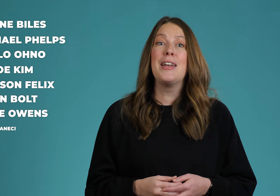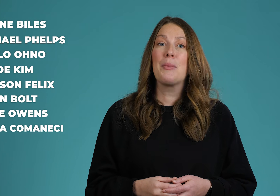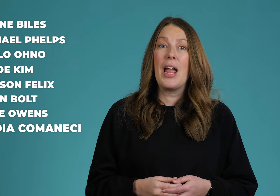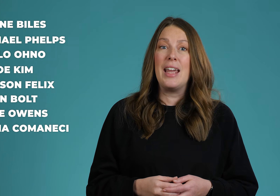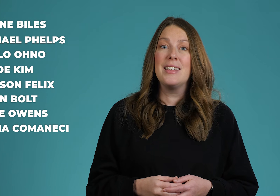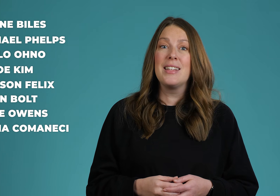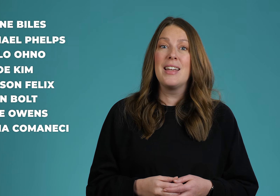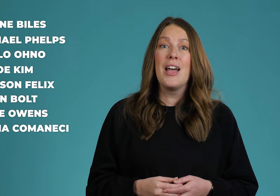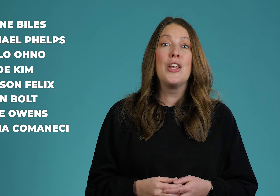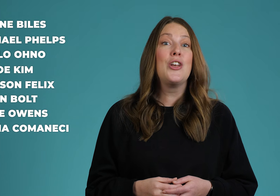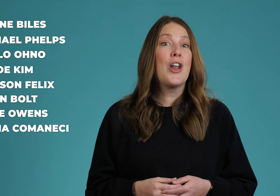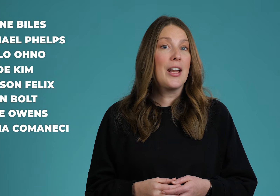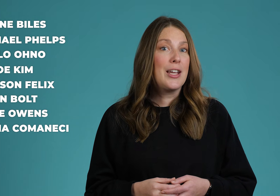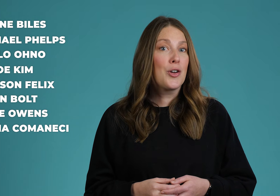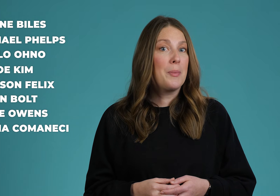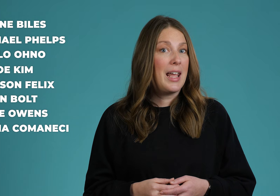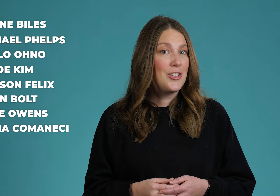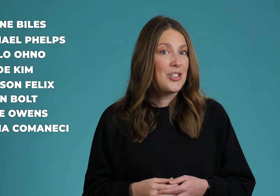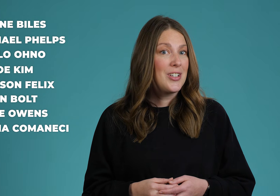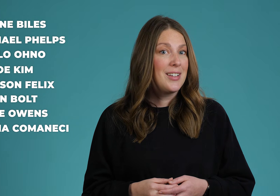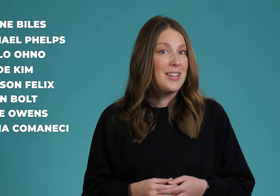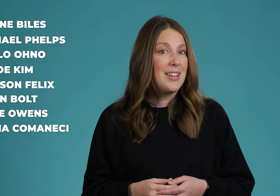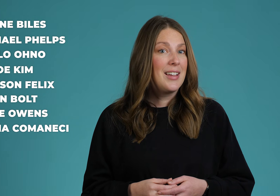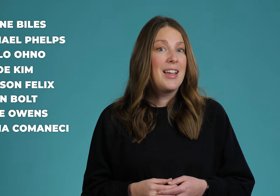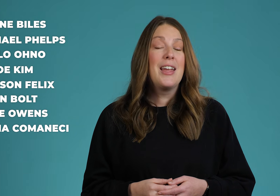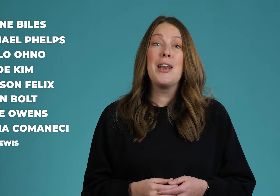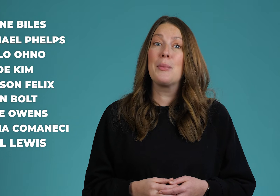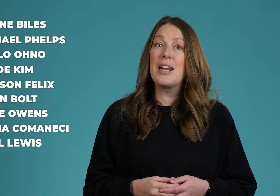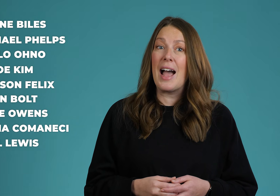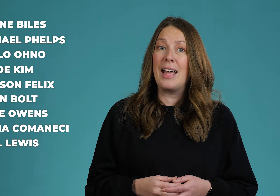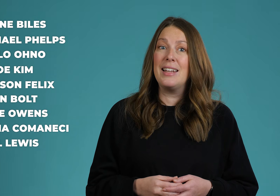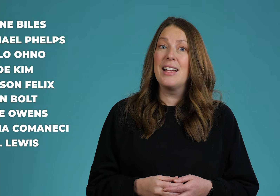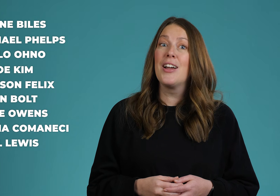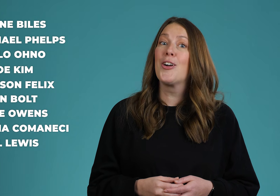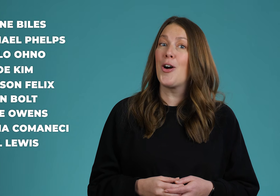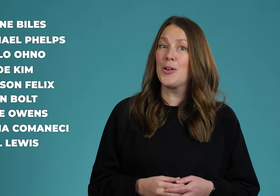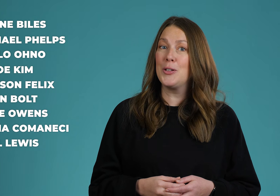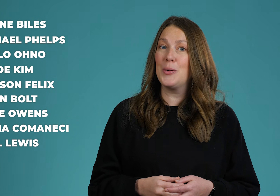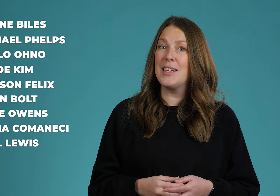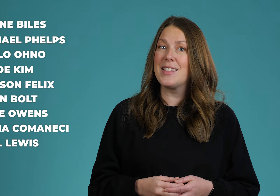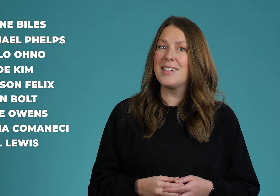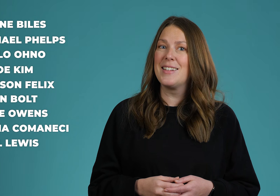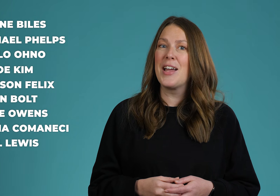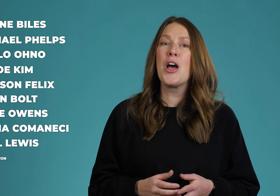Number eight, Nadia Comaneci. Number nine, Carl Lewis.